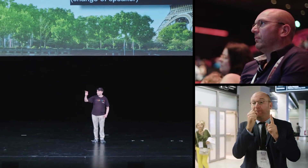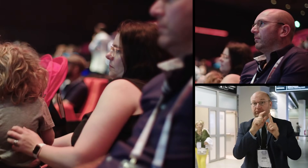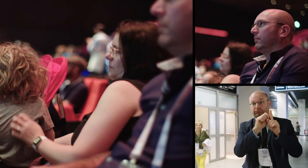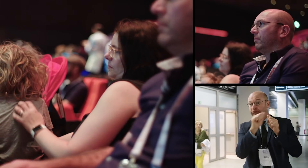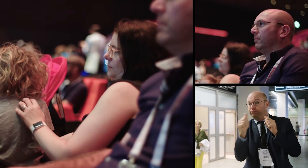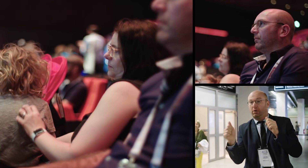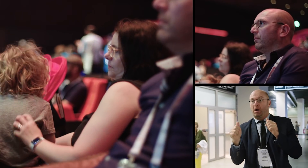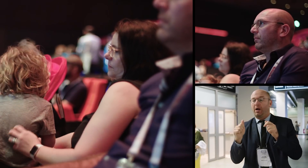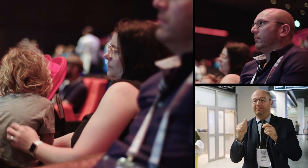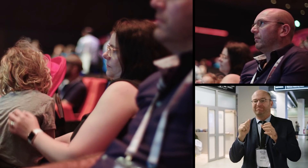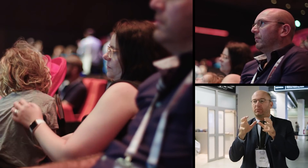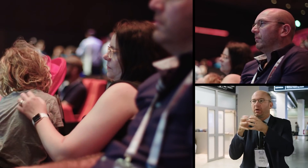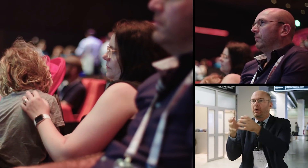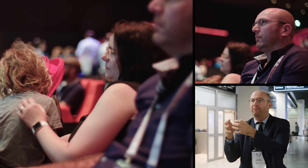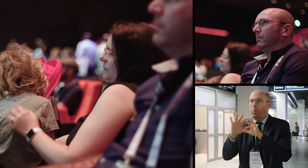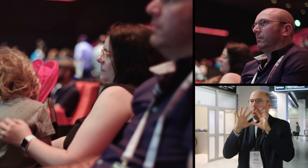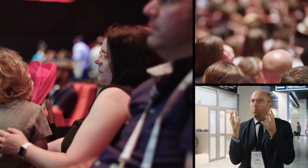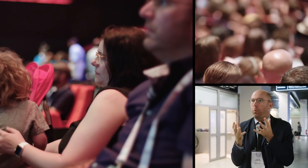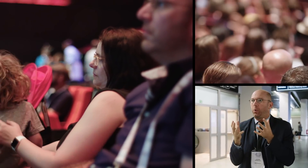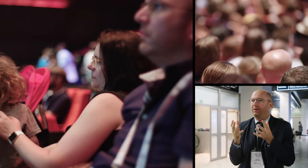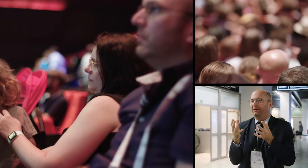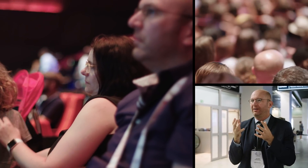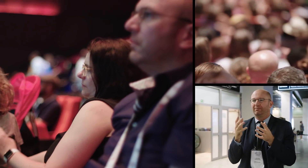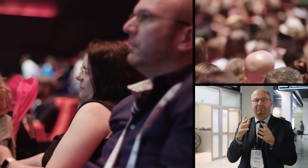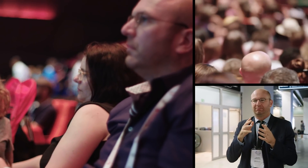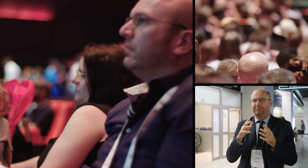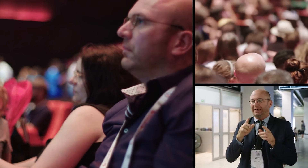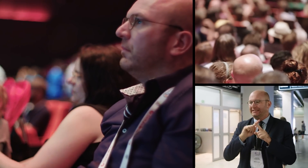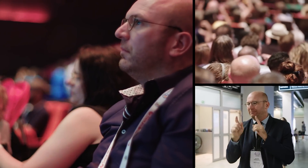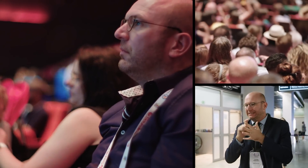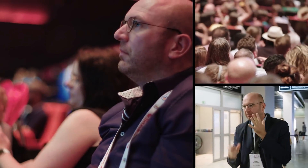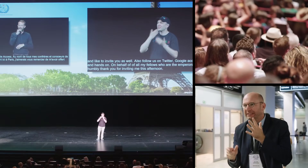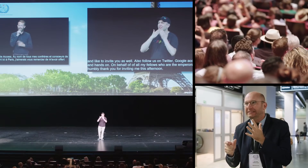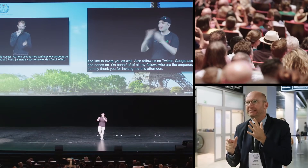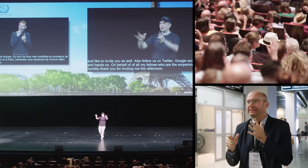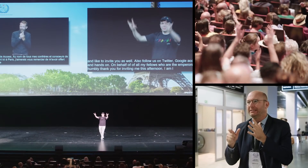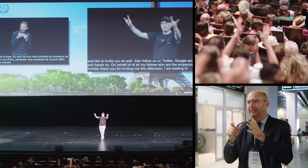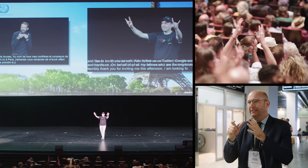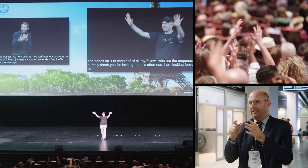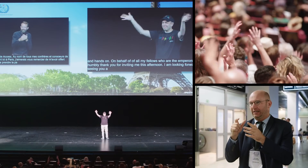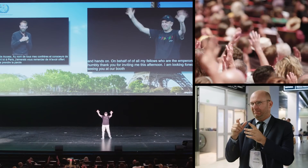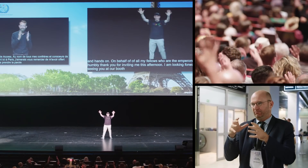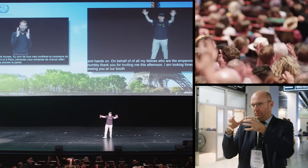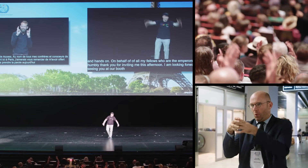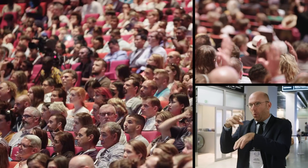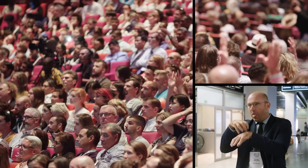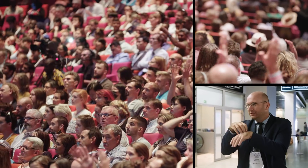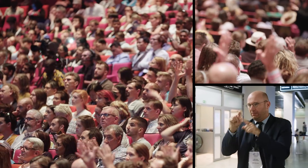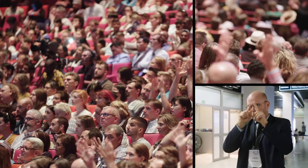WFD leads the Deaf community for the whole world and supports the development of Deaf people.